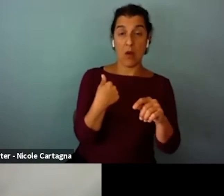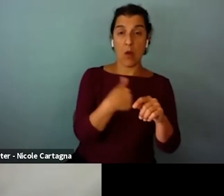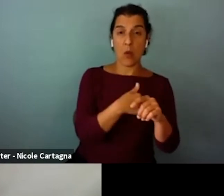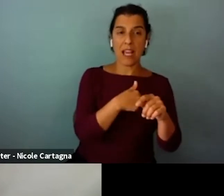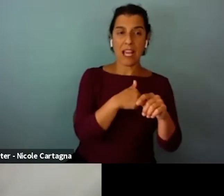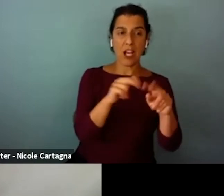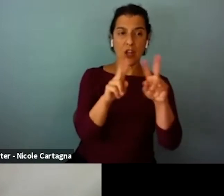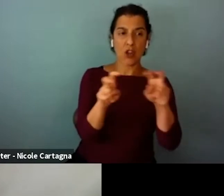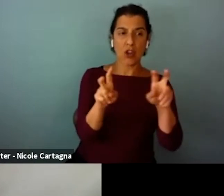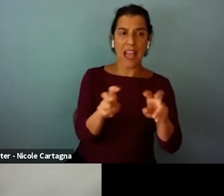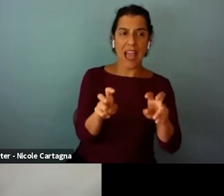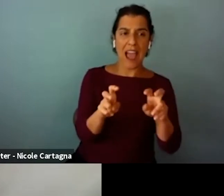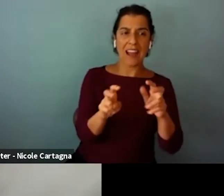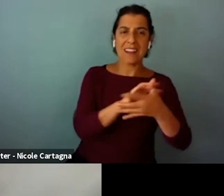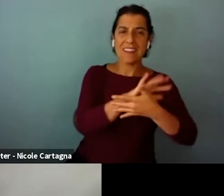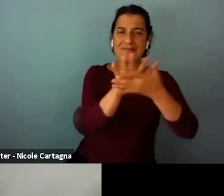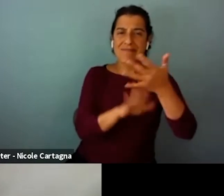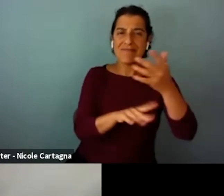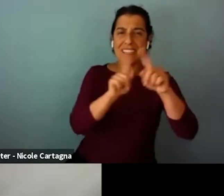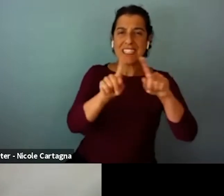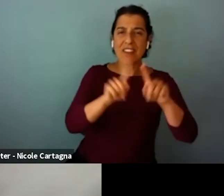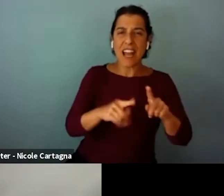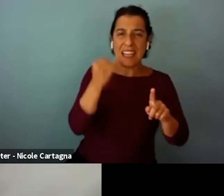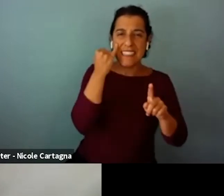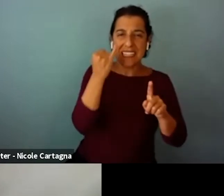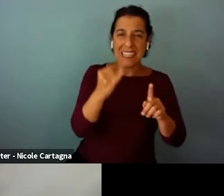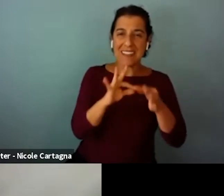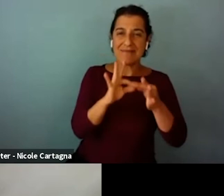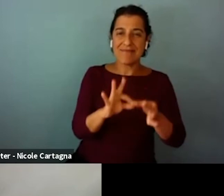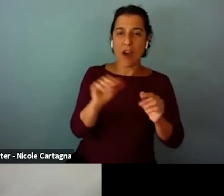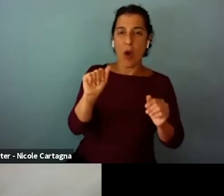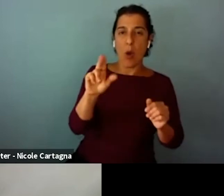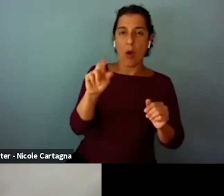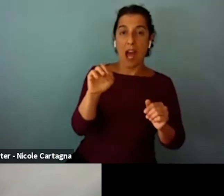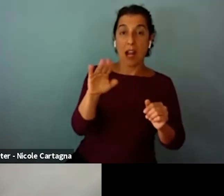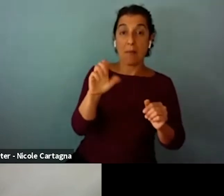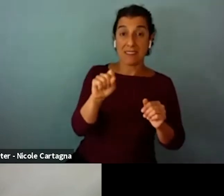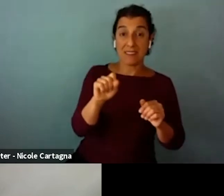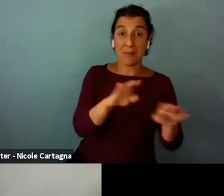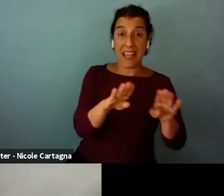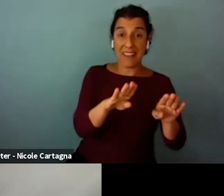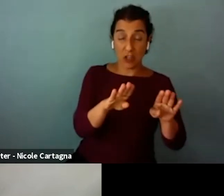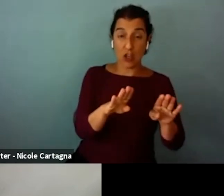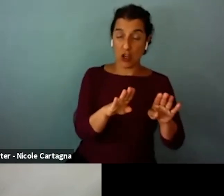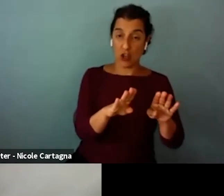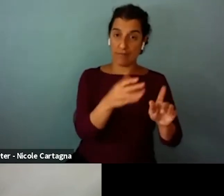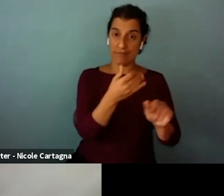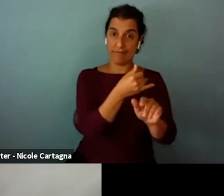kinds of different ideas to do with autonomous behavior so for example we have concepts of